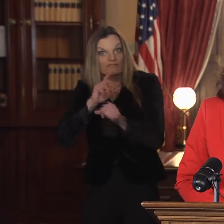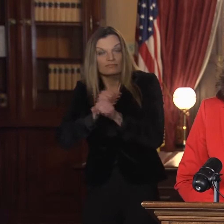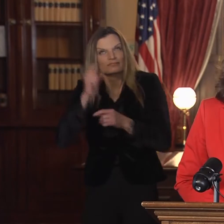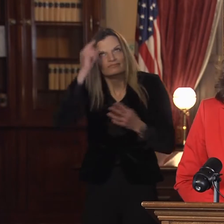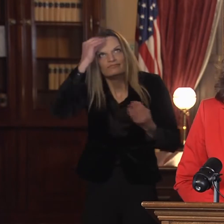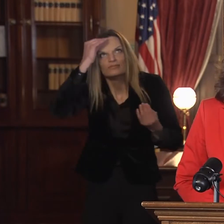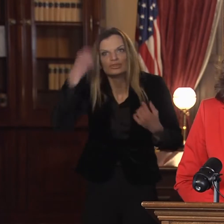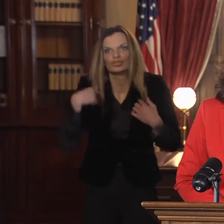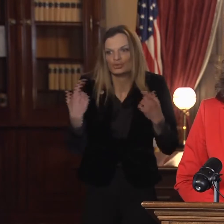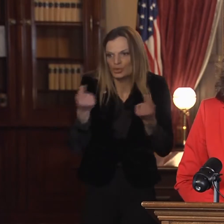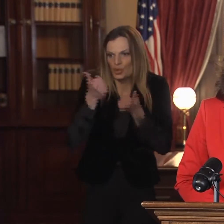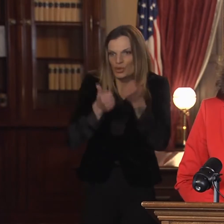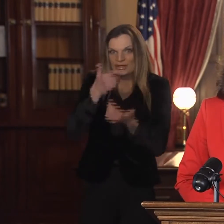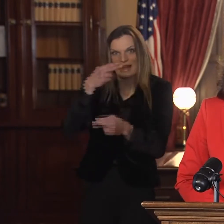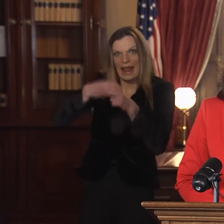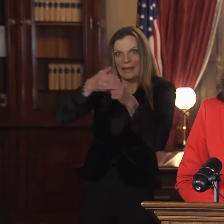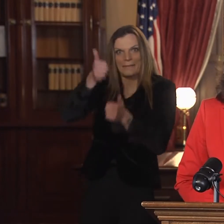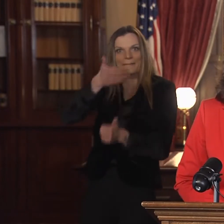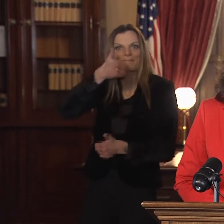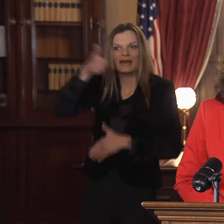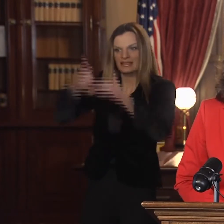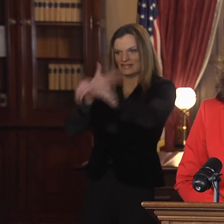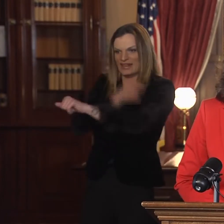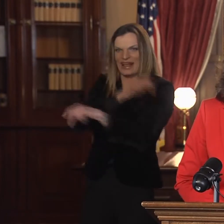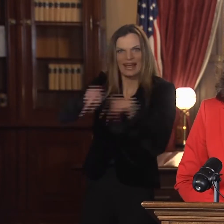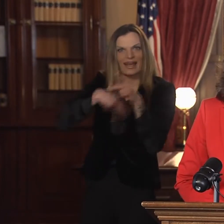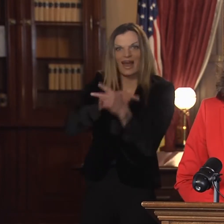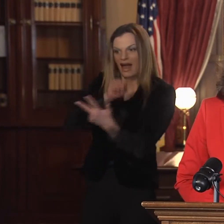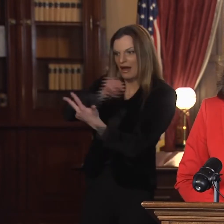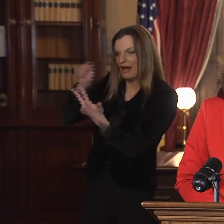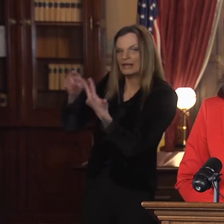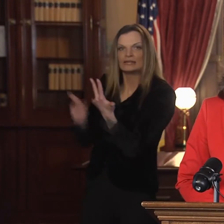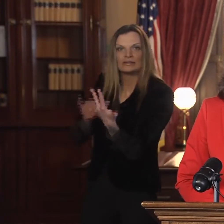CEO SHARED WITH US THAT DOCTORS HAVE BEEN ASKING WHICH VACCINE